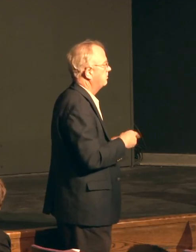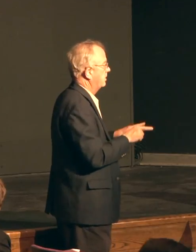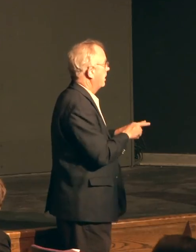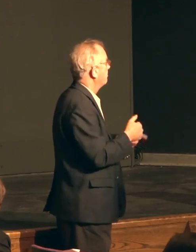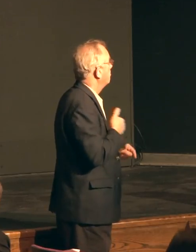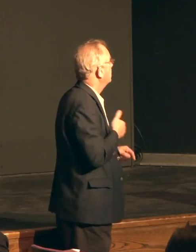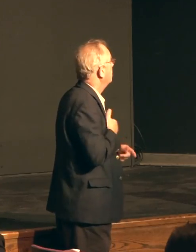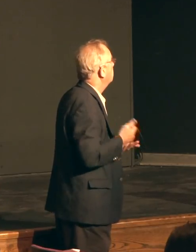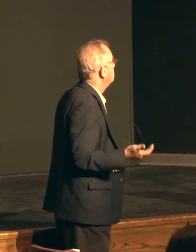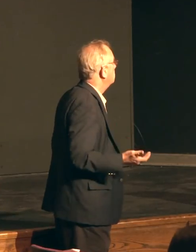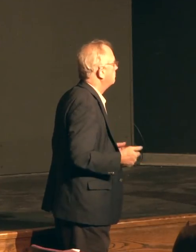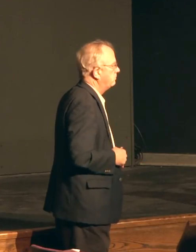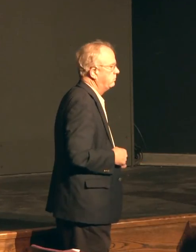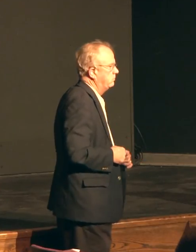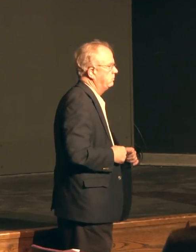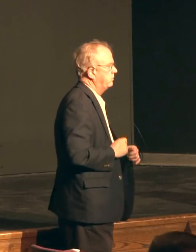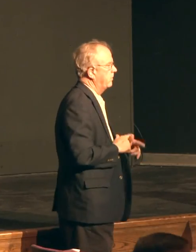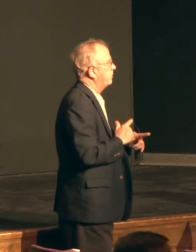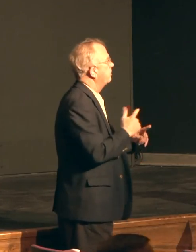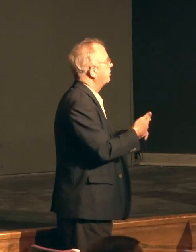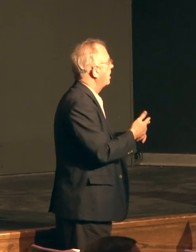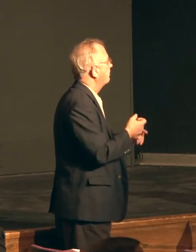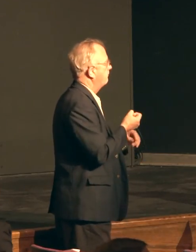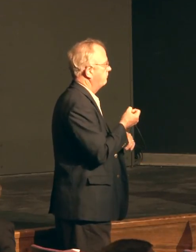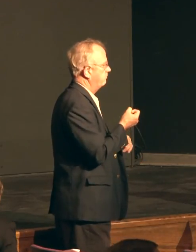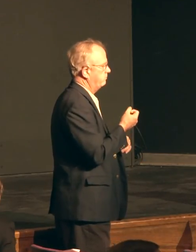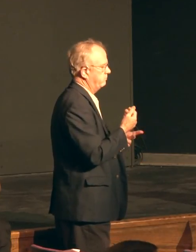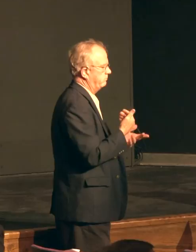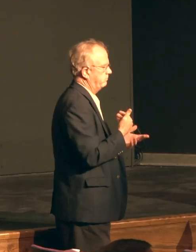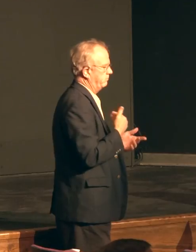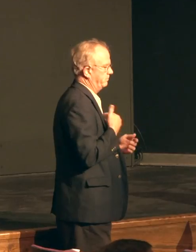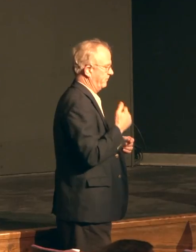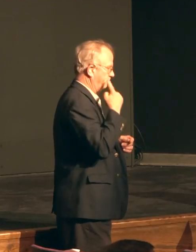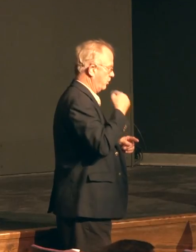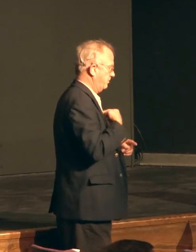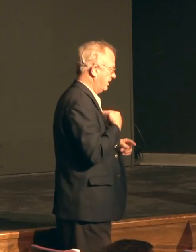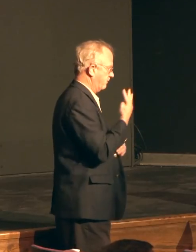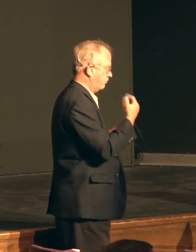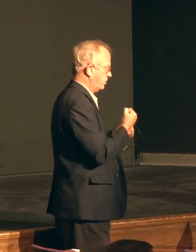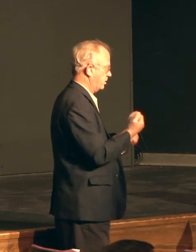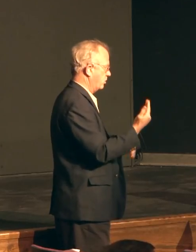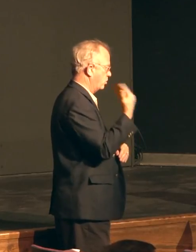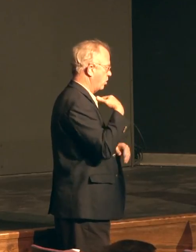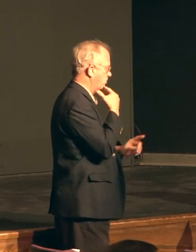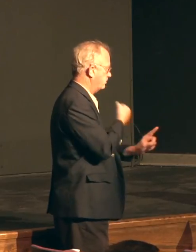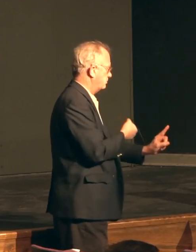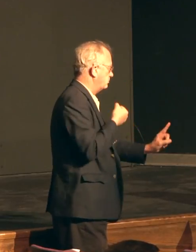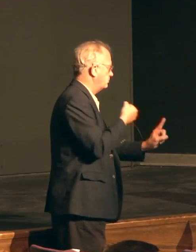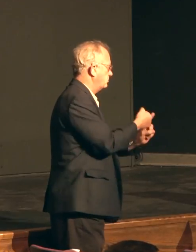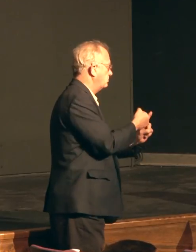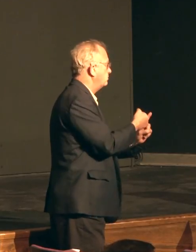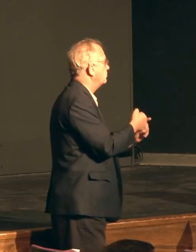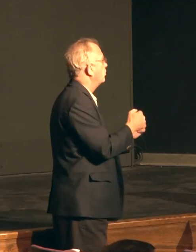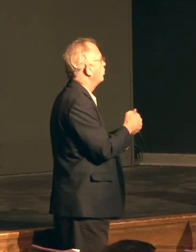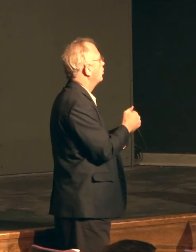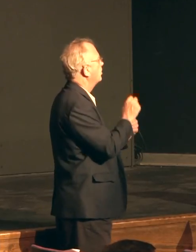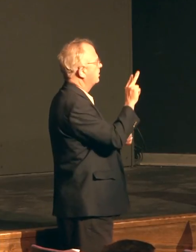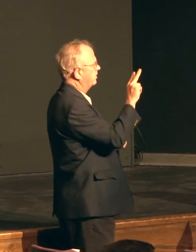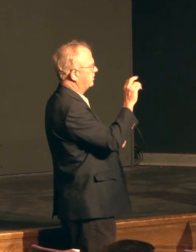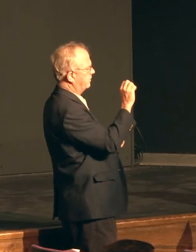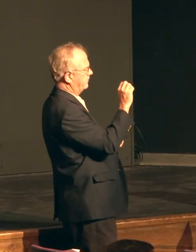They don't have a problem like I used to not have a problem. For me, it was about 40 years